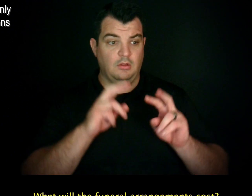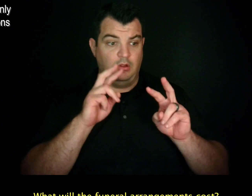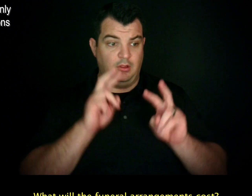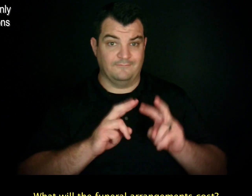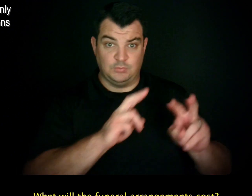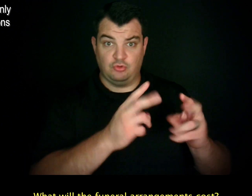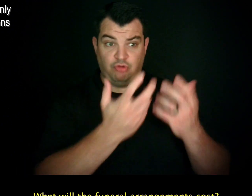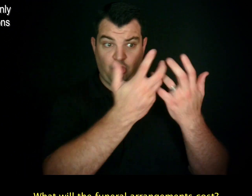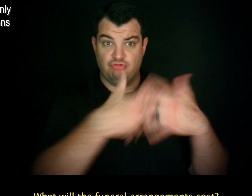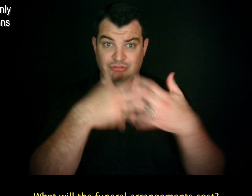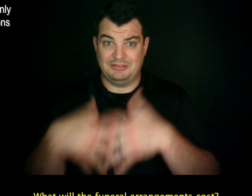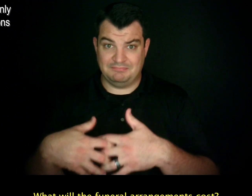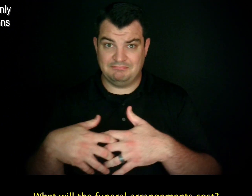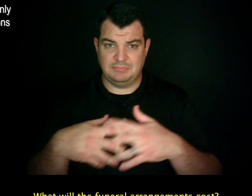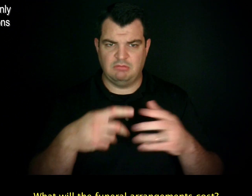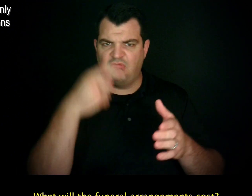What will the funeral arrangements cost?